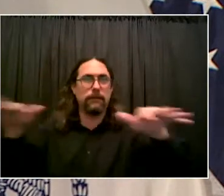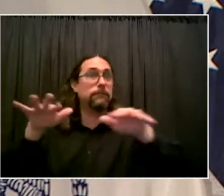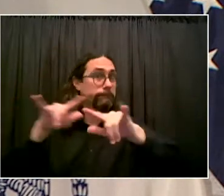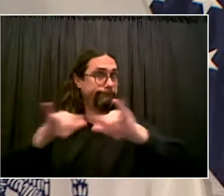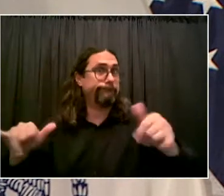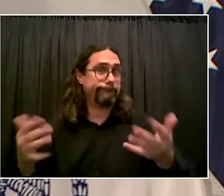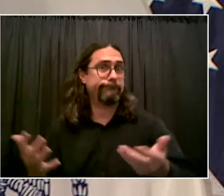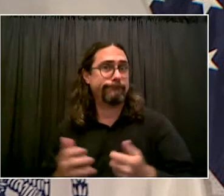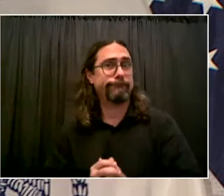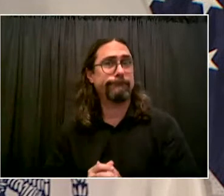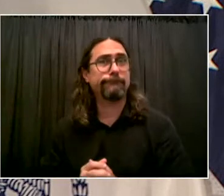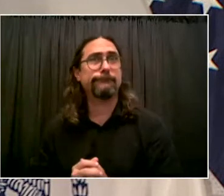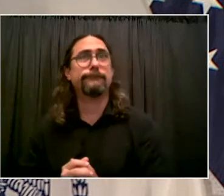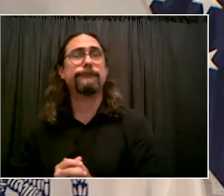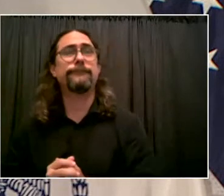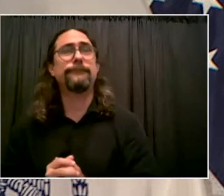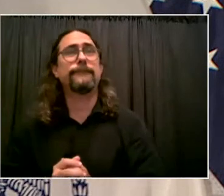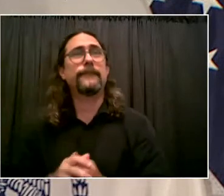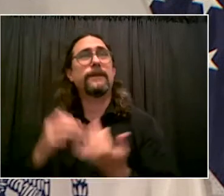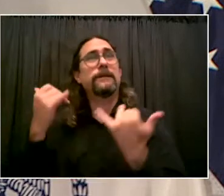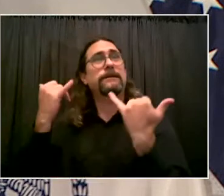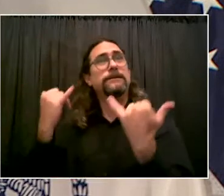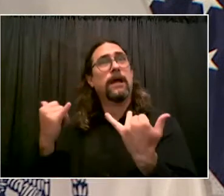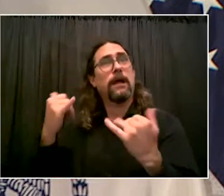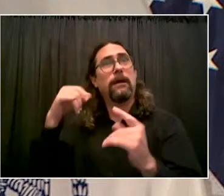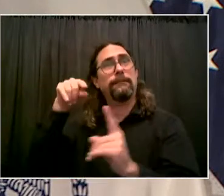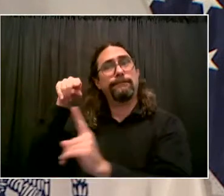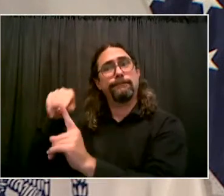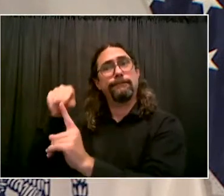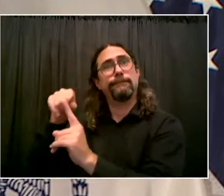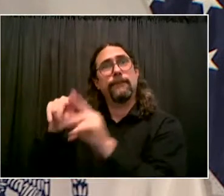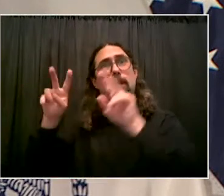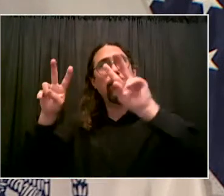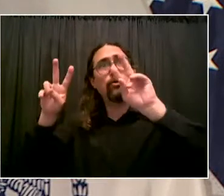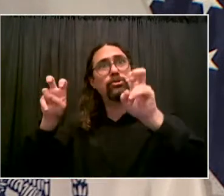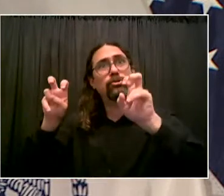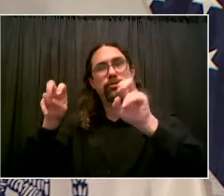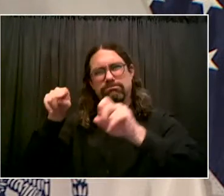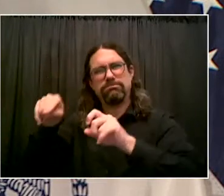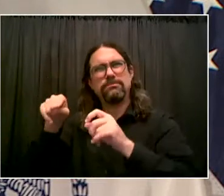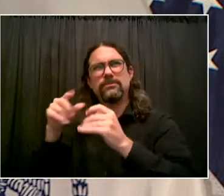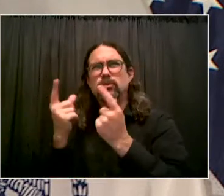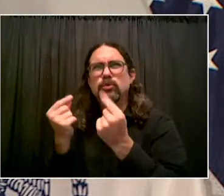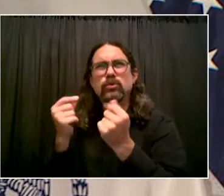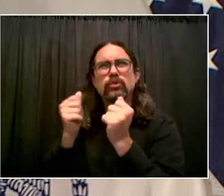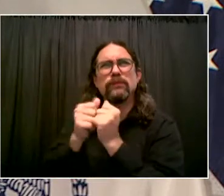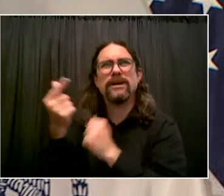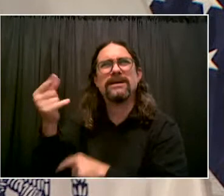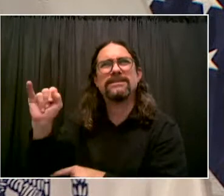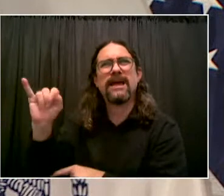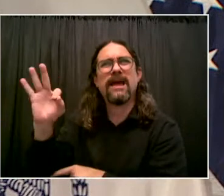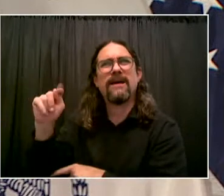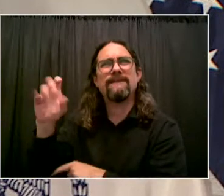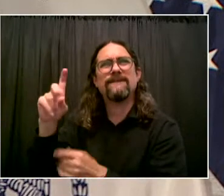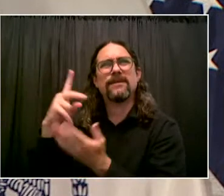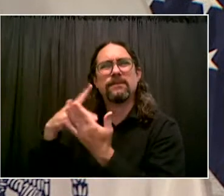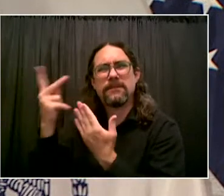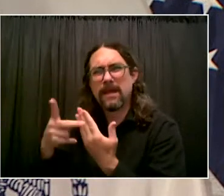THOUGHT ABOUT, NOT THE GIFTED AND TALENTED. WHEN WE REGAENGE THE ISSUE WE ARE GOING TO AND IF